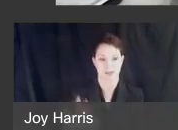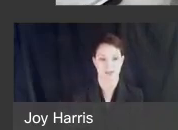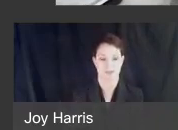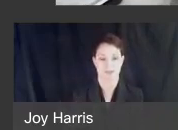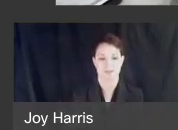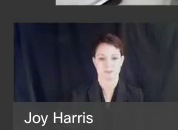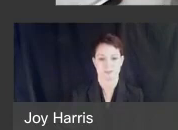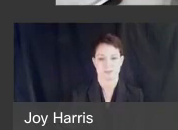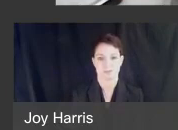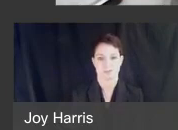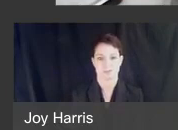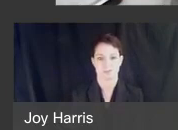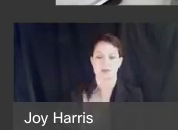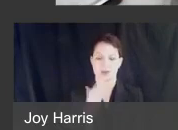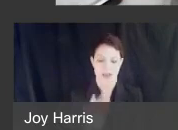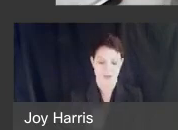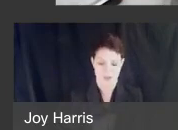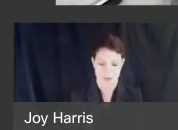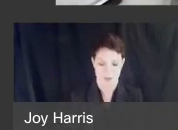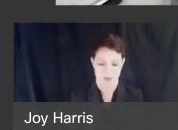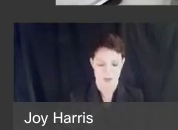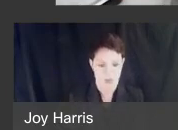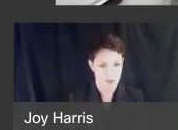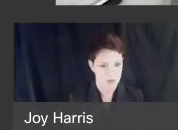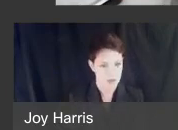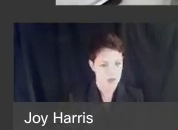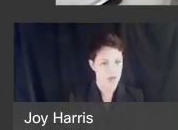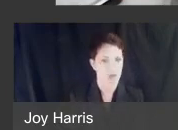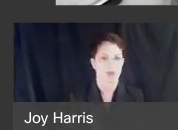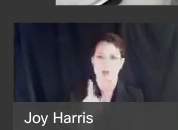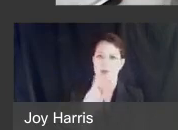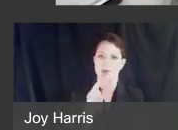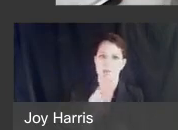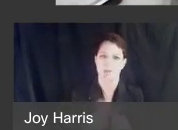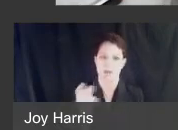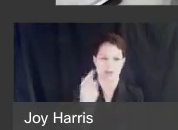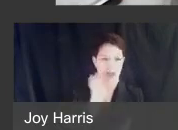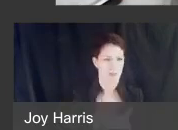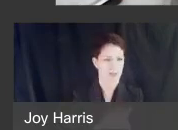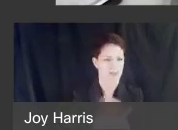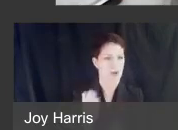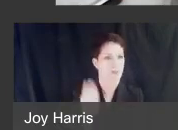[Reporter] Afternoon. So I know you mentioned that a proposal was submitted for Montgomery